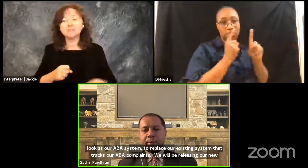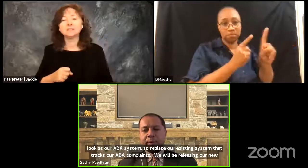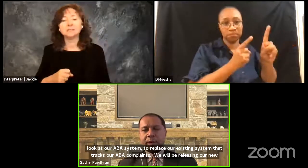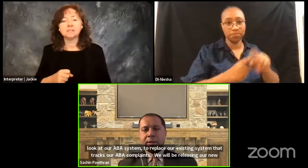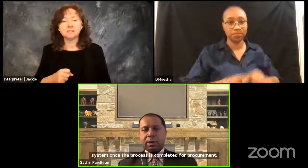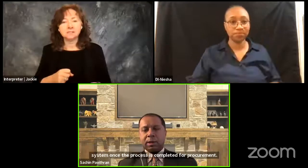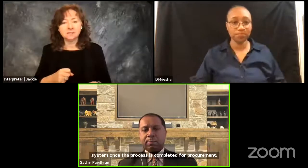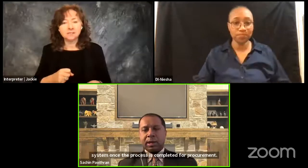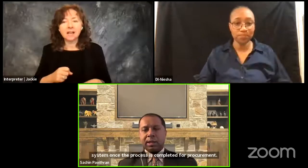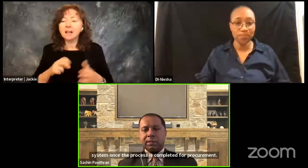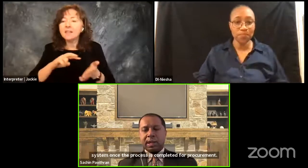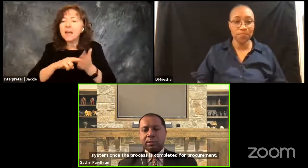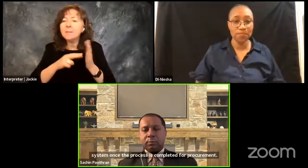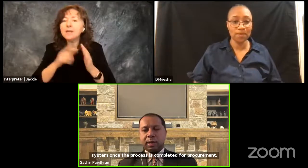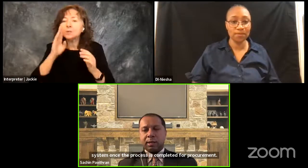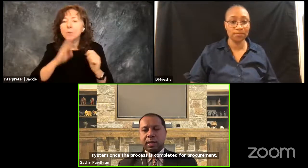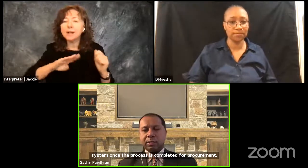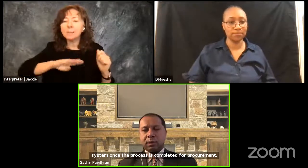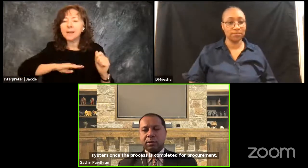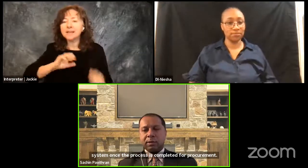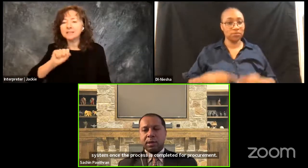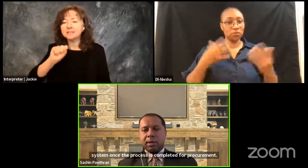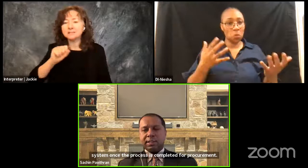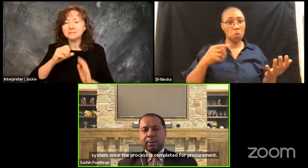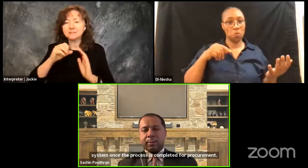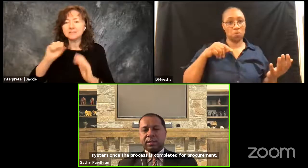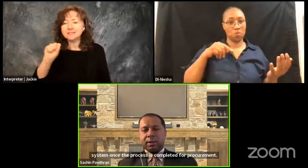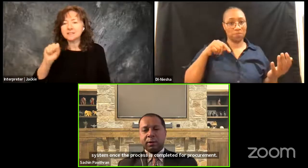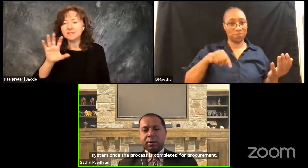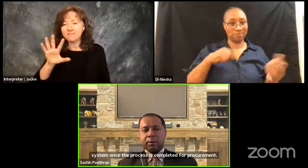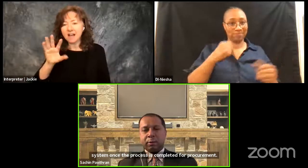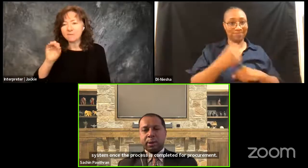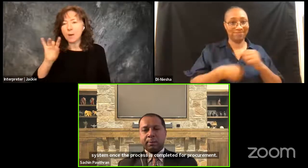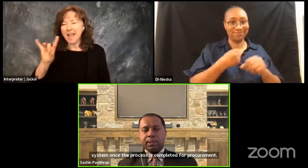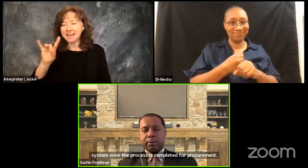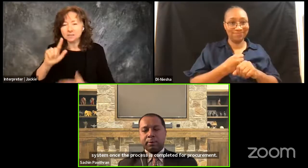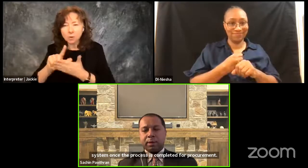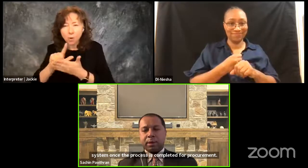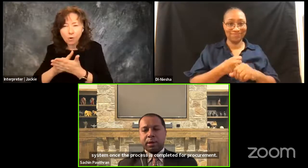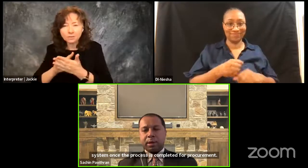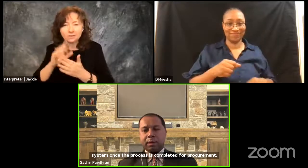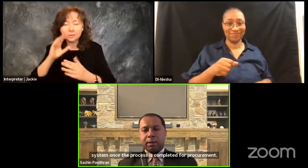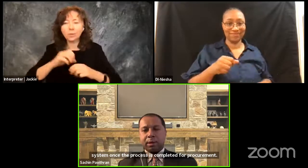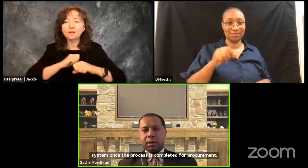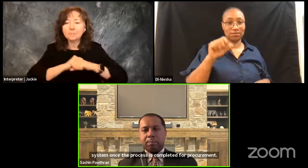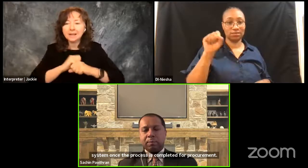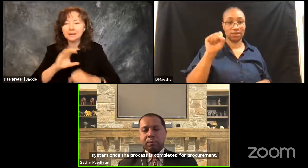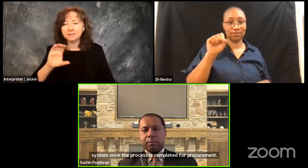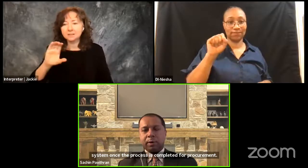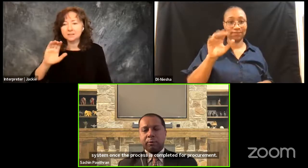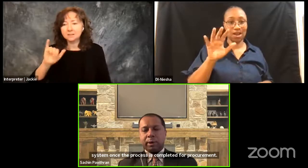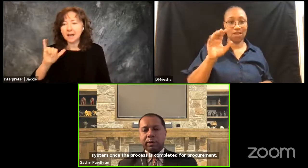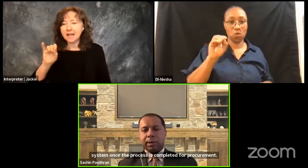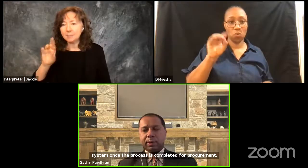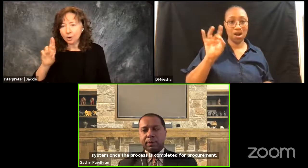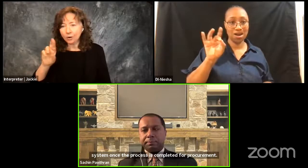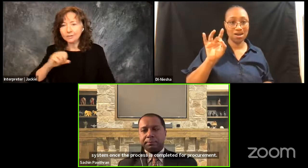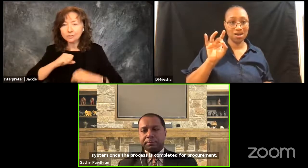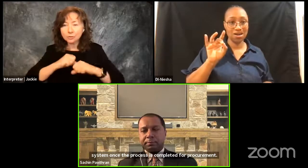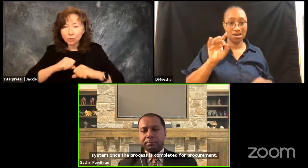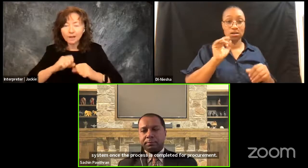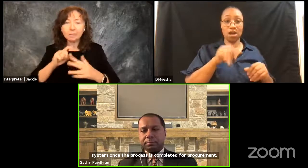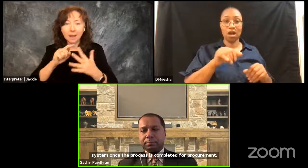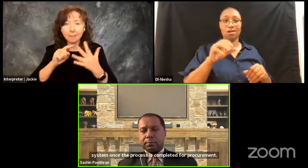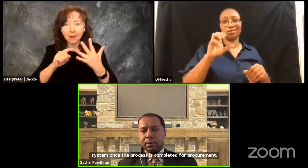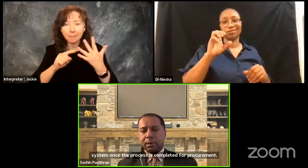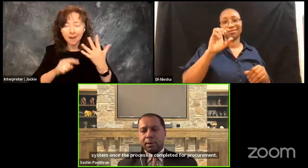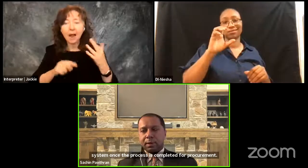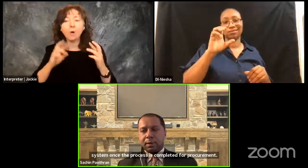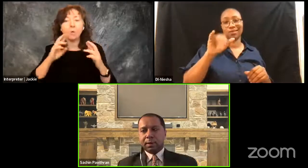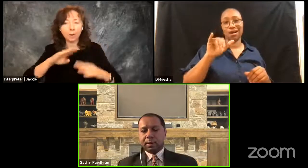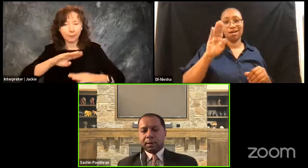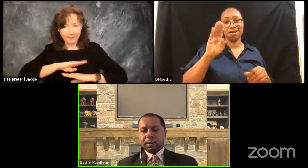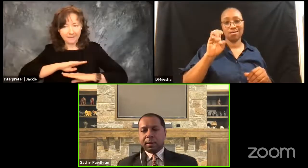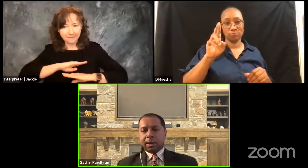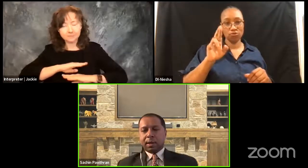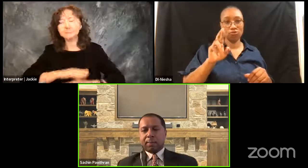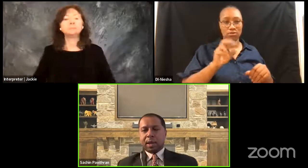508 compliance as well as all of the cybersecurity requirements that we are required to meet.